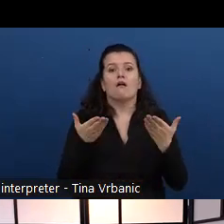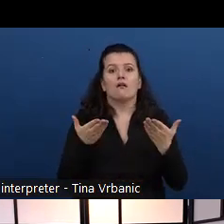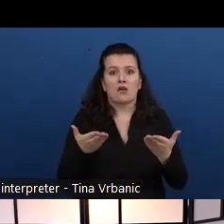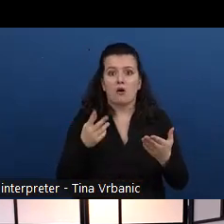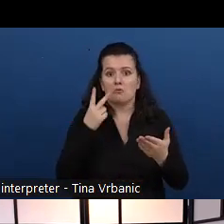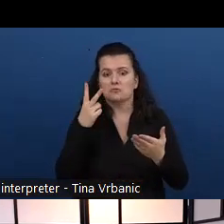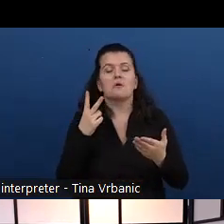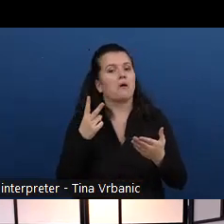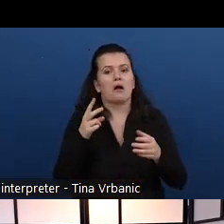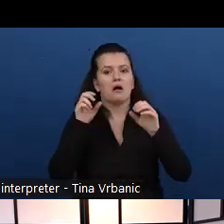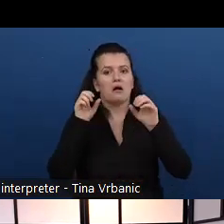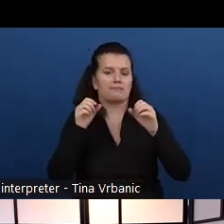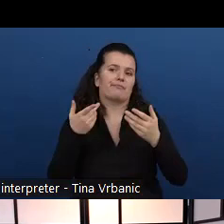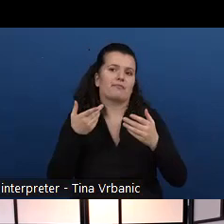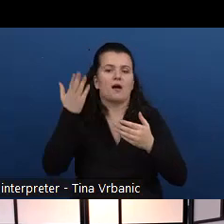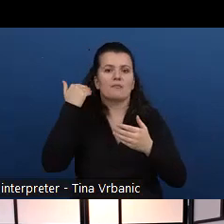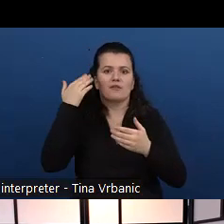Before, you didn't have it.